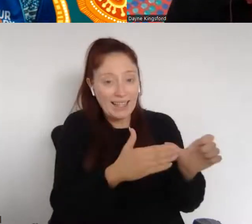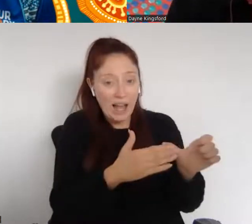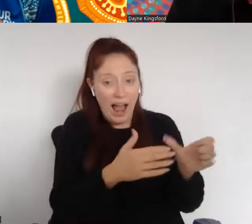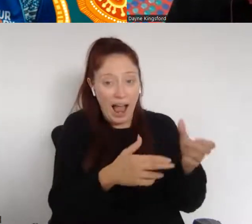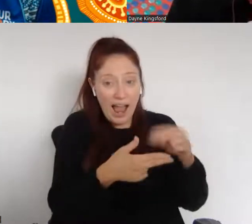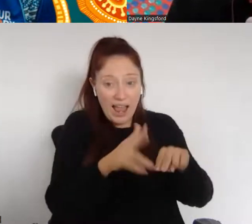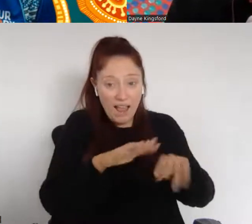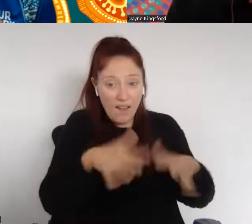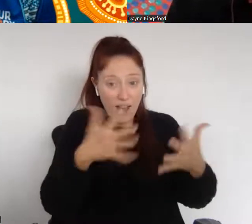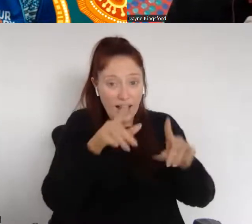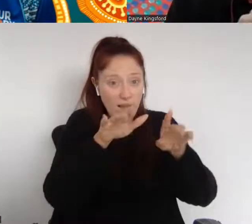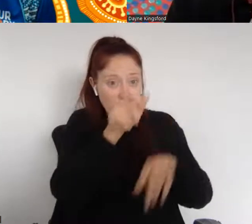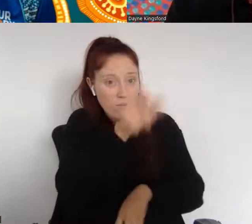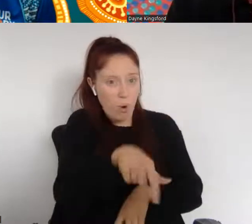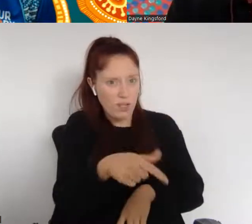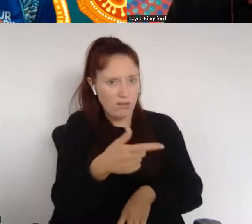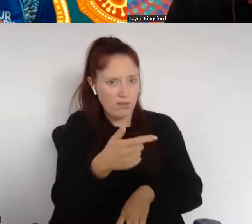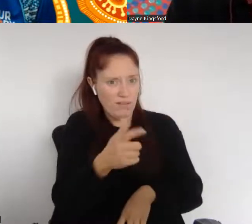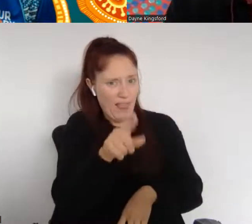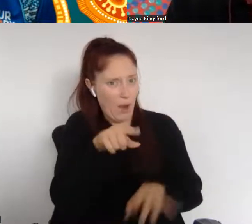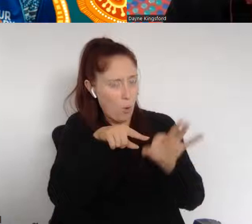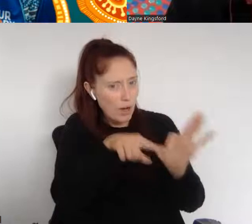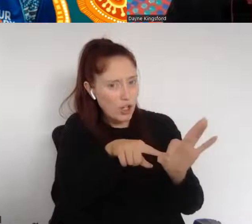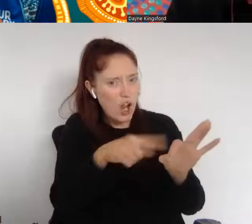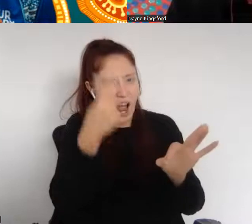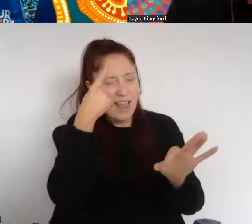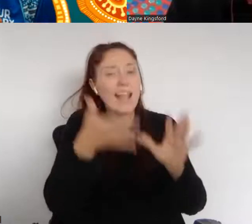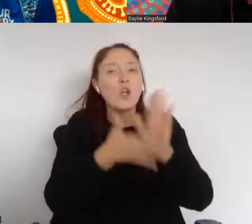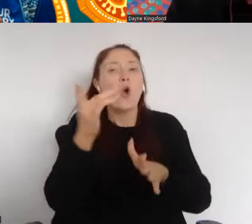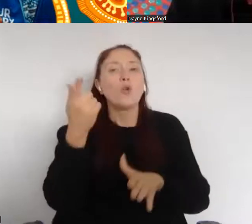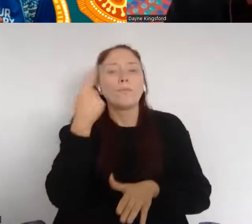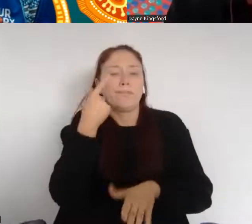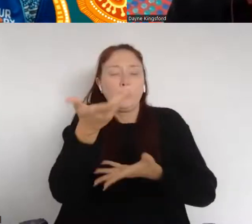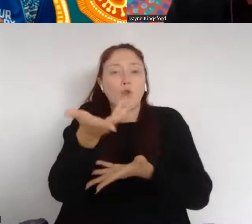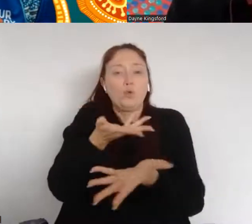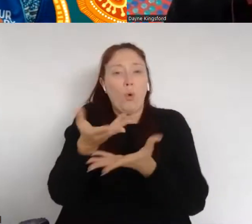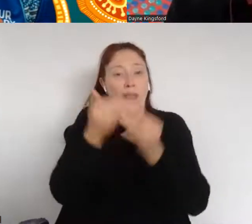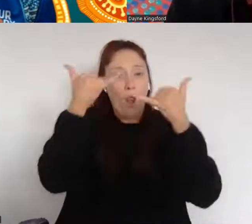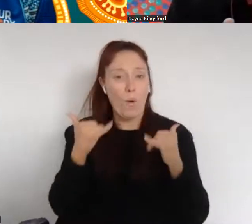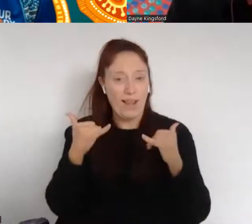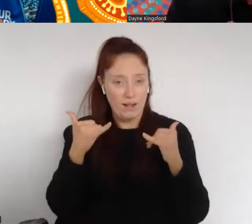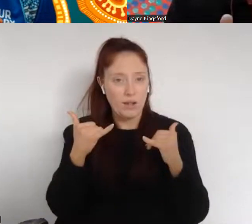I guess, around those issues to seek legal advice around ways in which they might be able to work